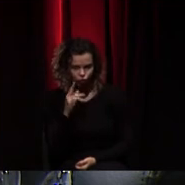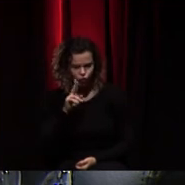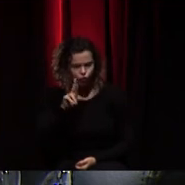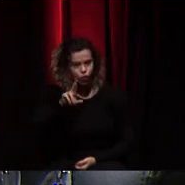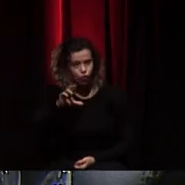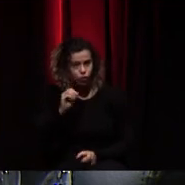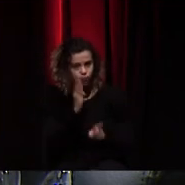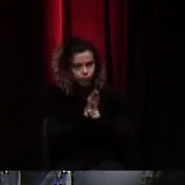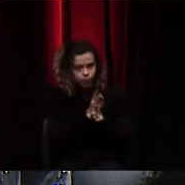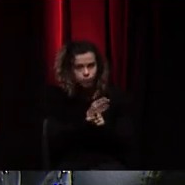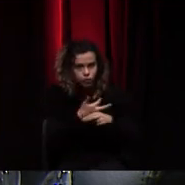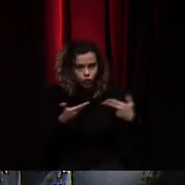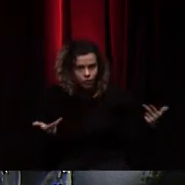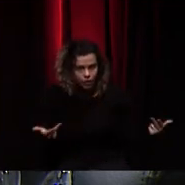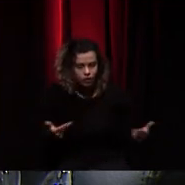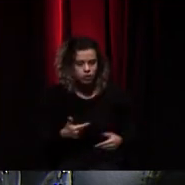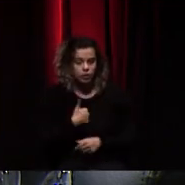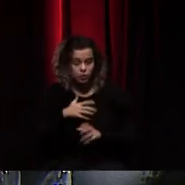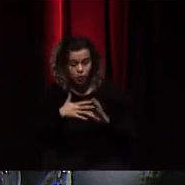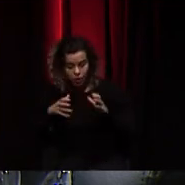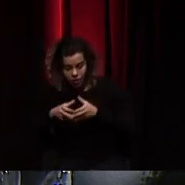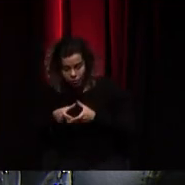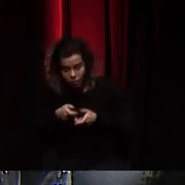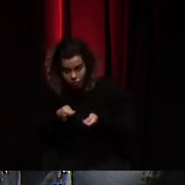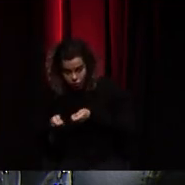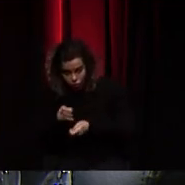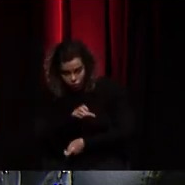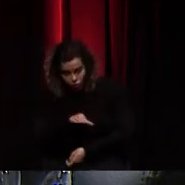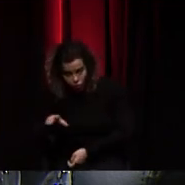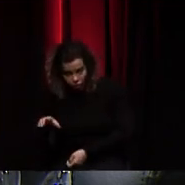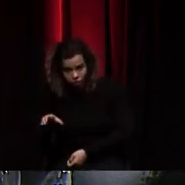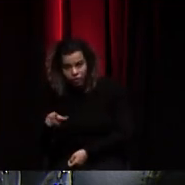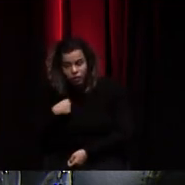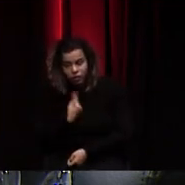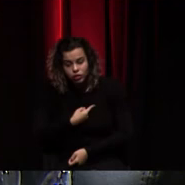With the team I command we are focused